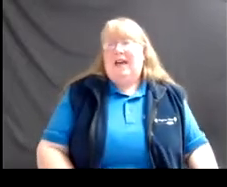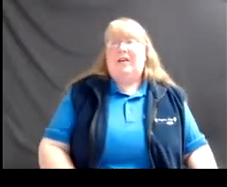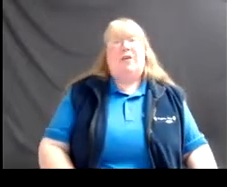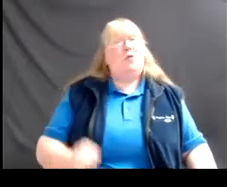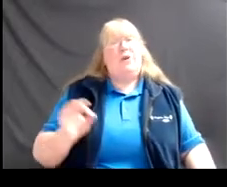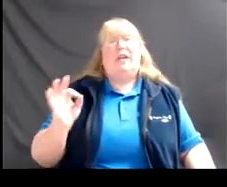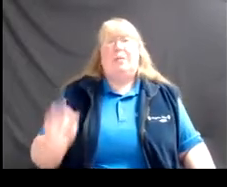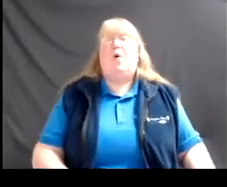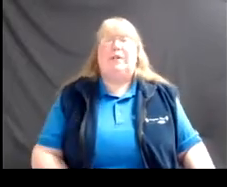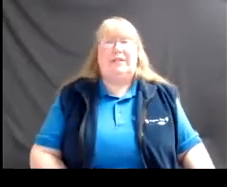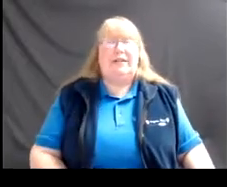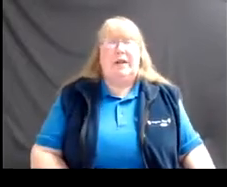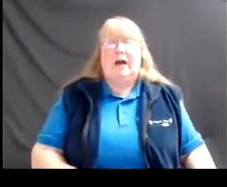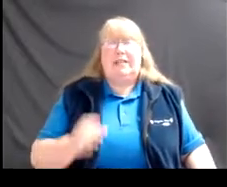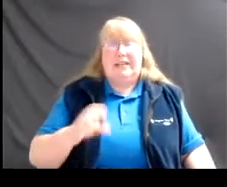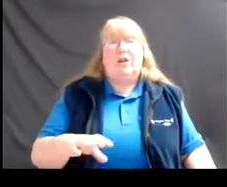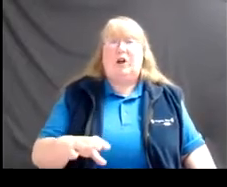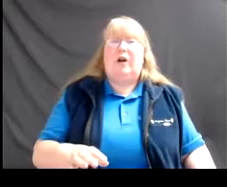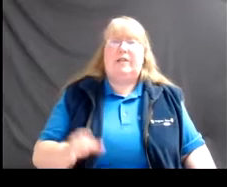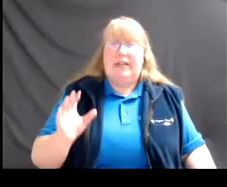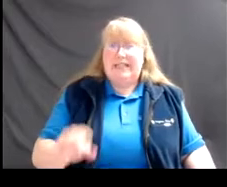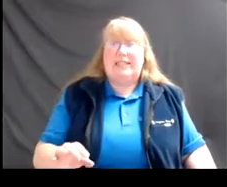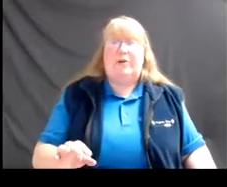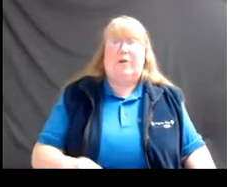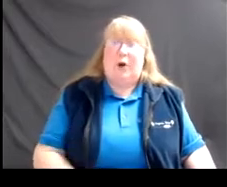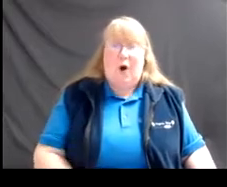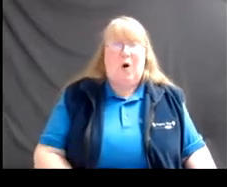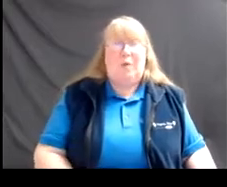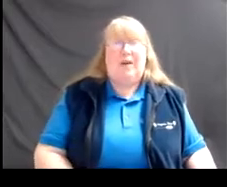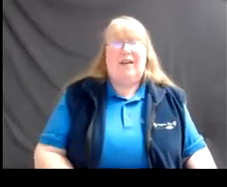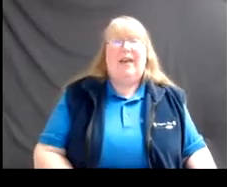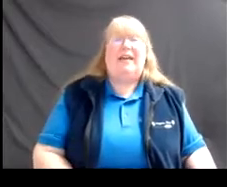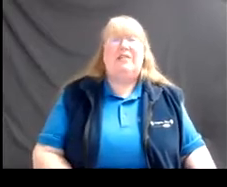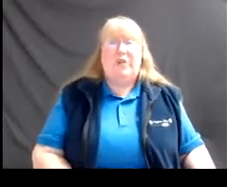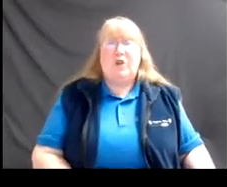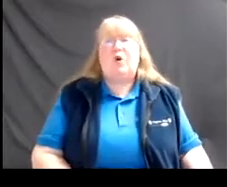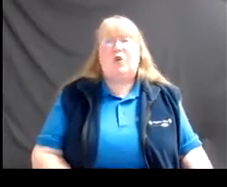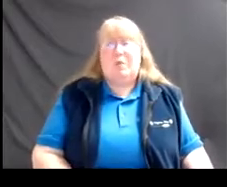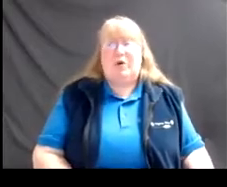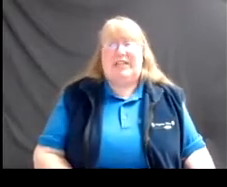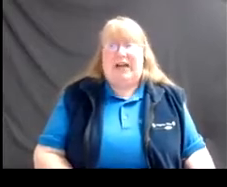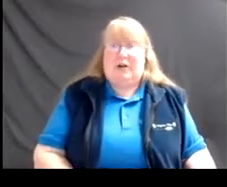Another really important signaler to consider for your home is a visual smoke detector.